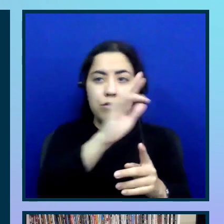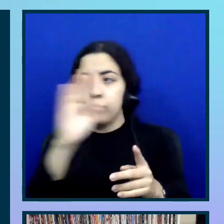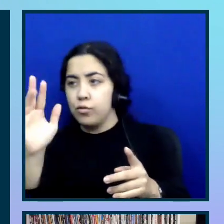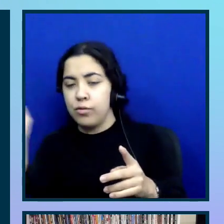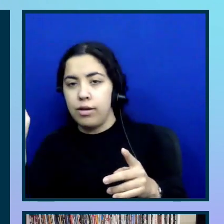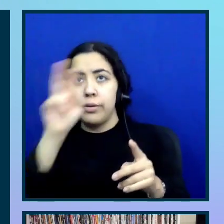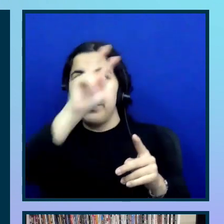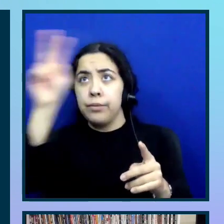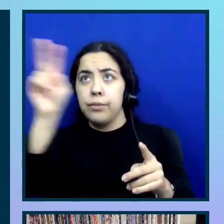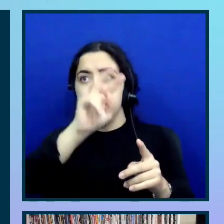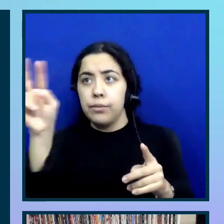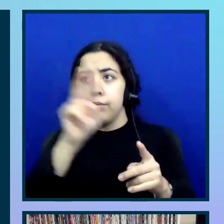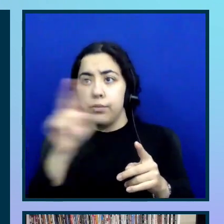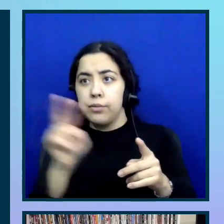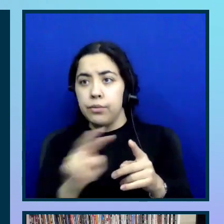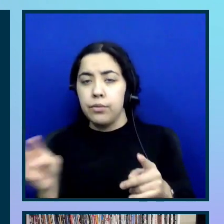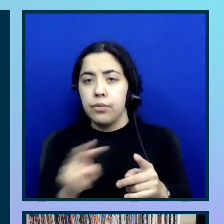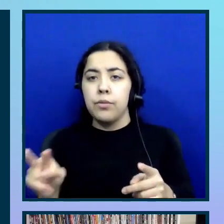And swiping left to a fine items in the reverse order.